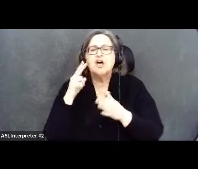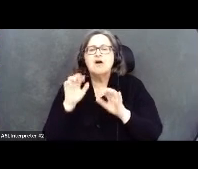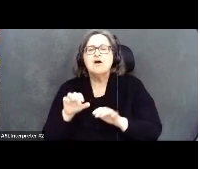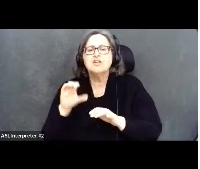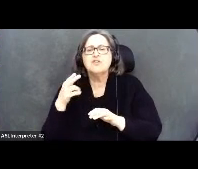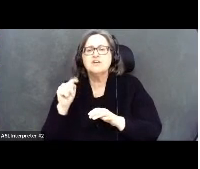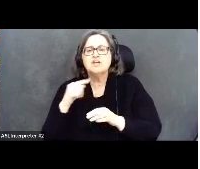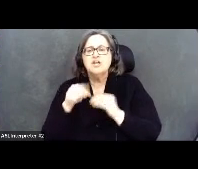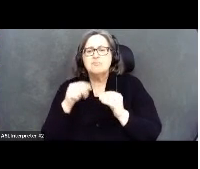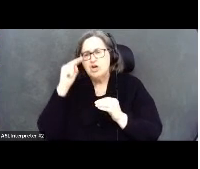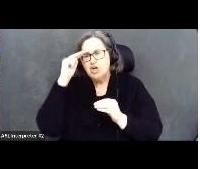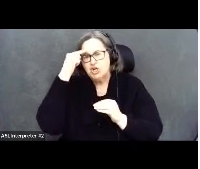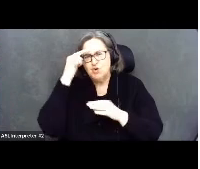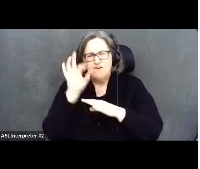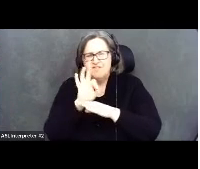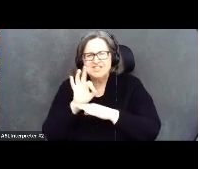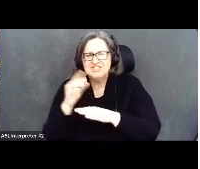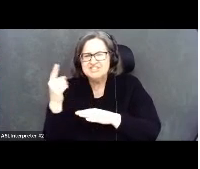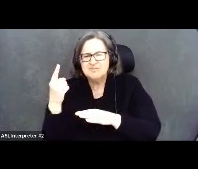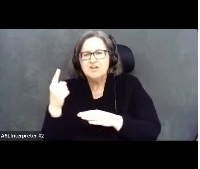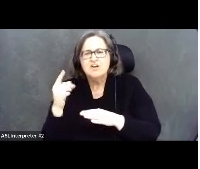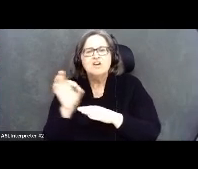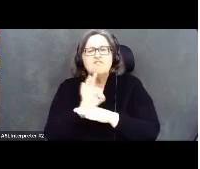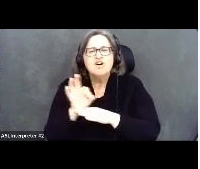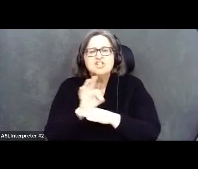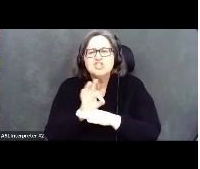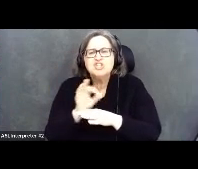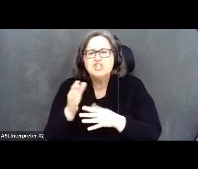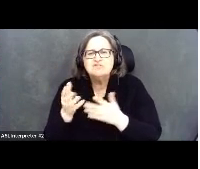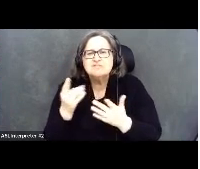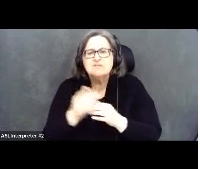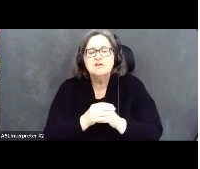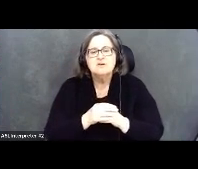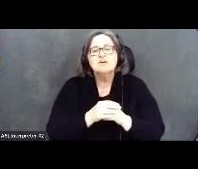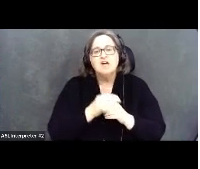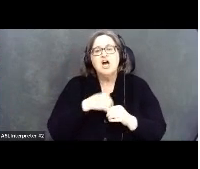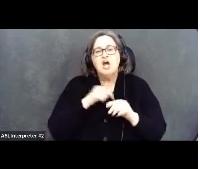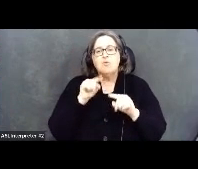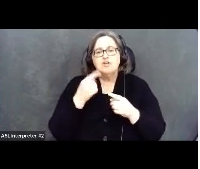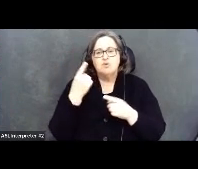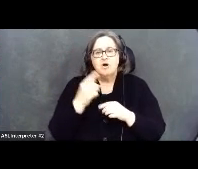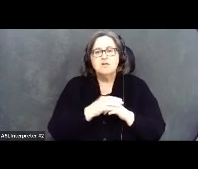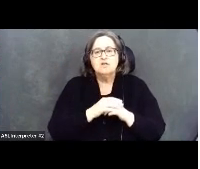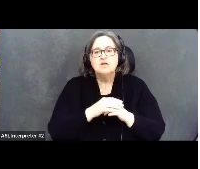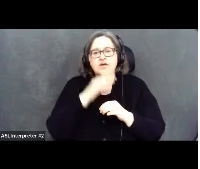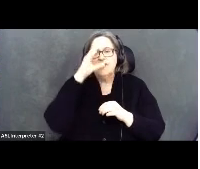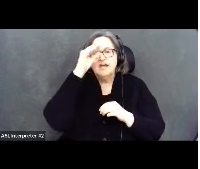neurofunctioning or functional neurology? I went to one. The guy was so sweet.